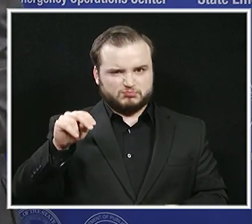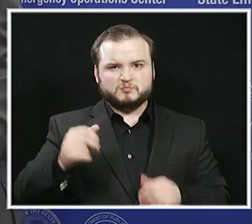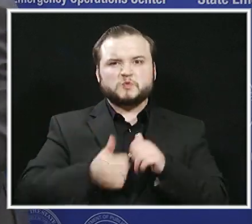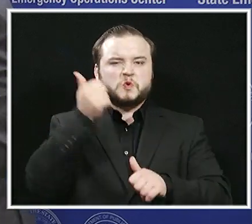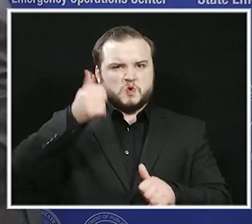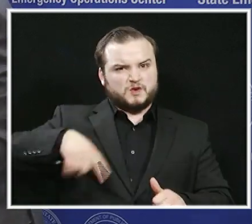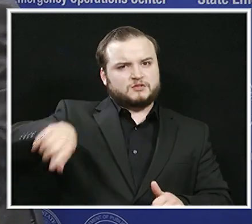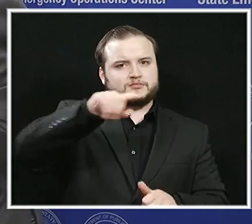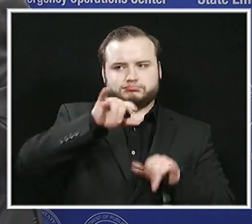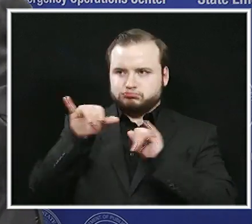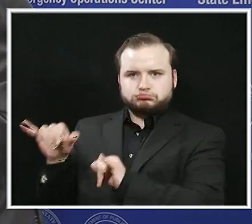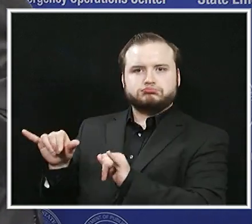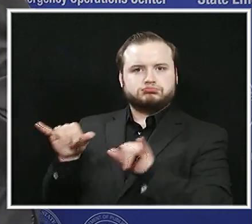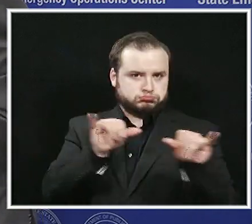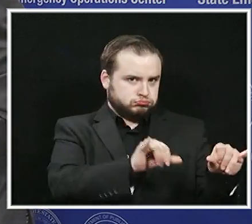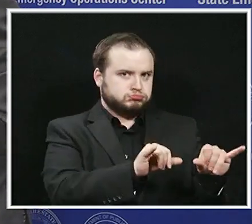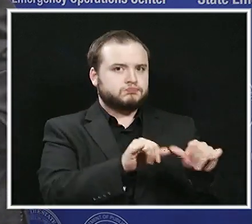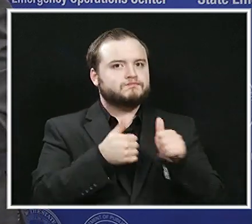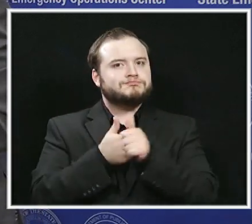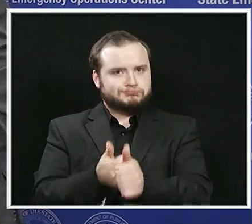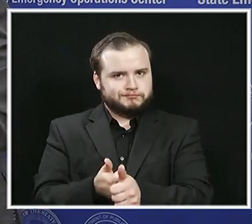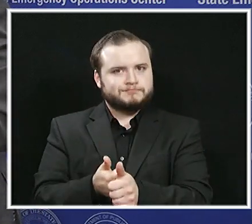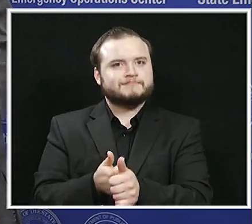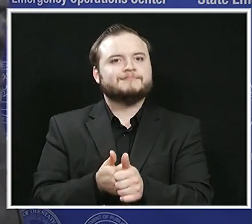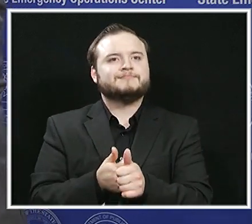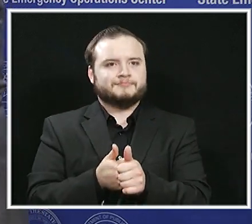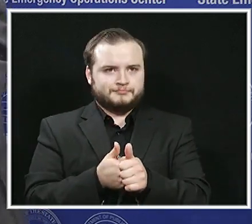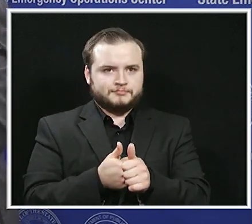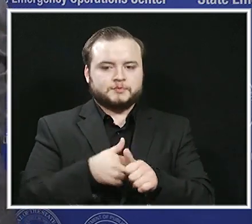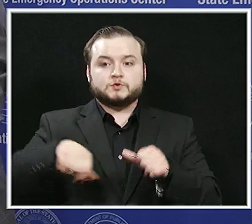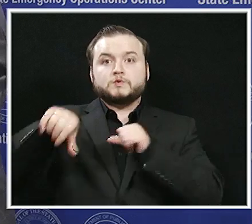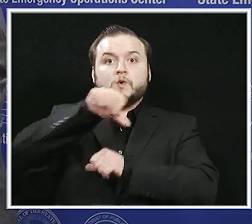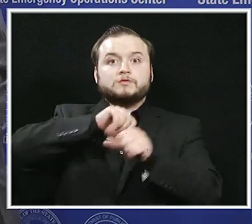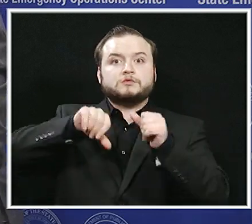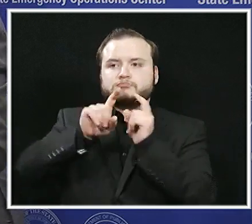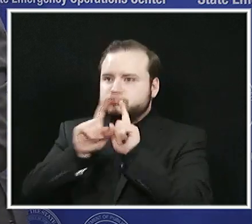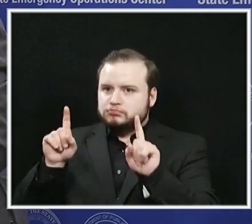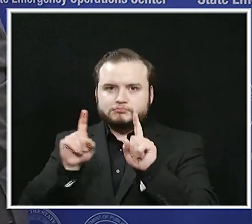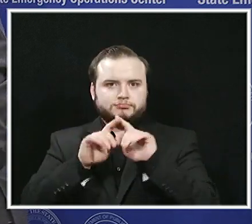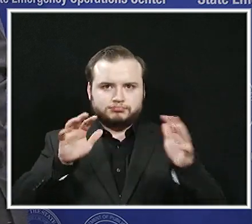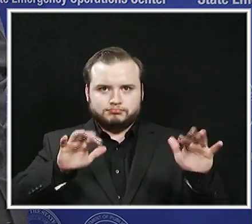And this is what you have done. And I want to say this is what the state has done being